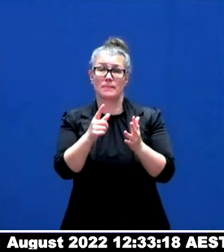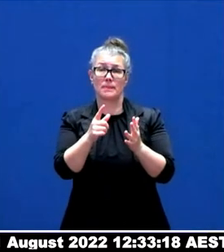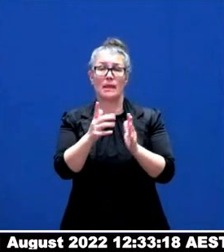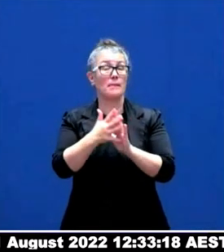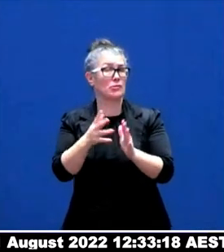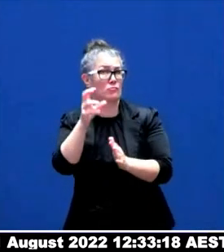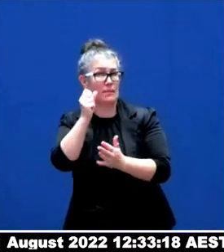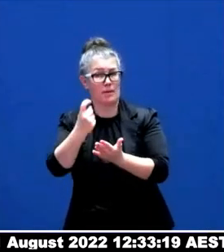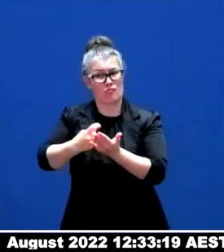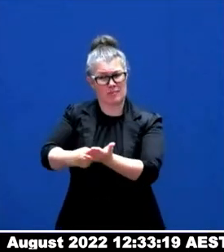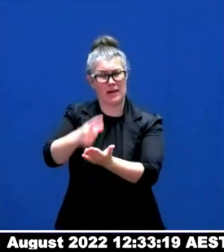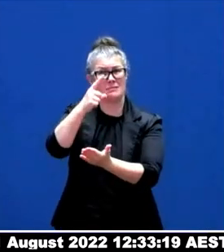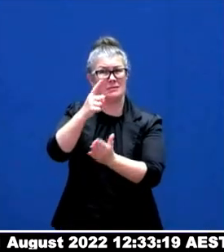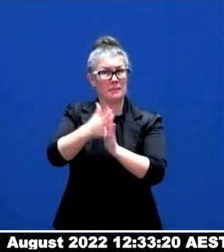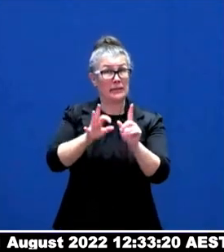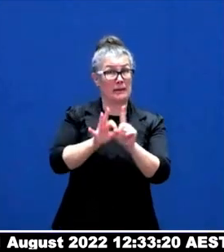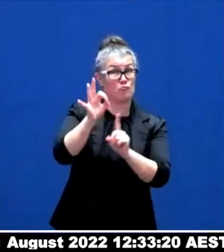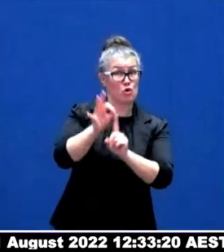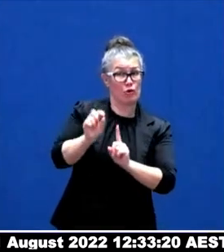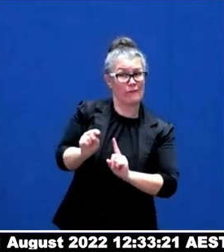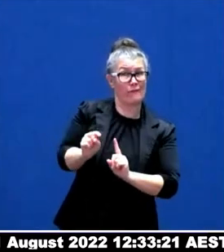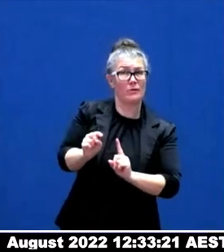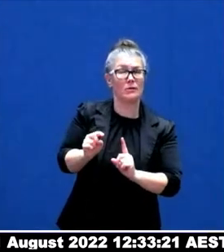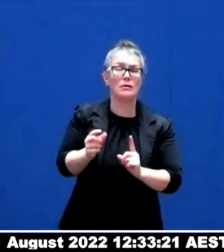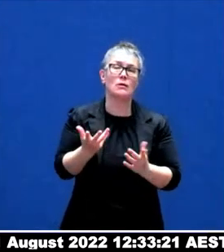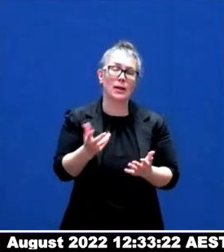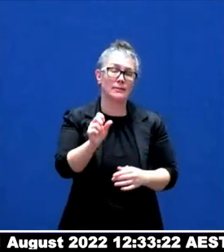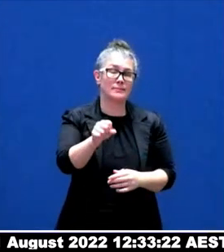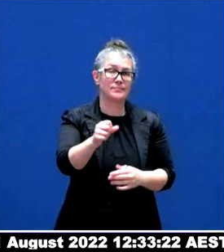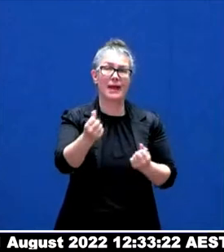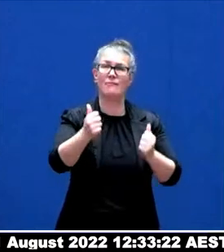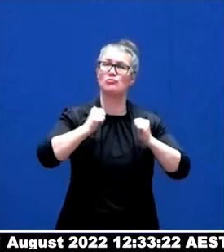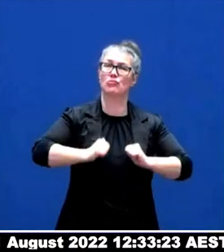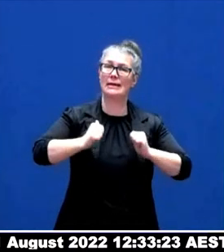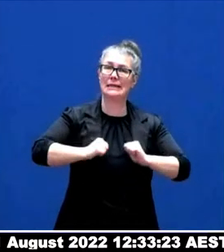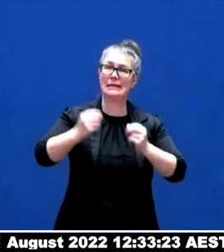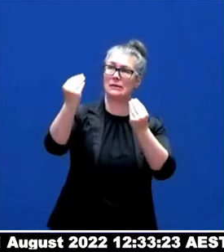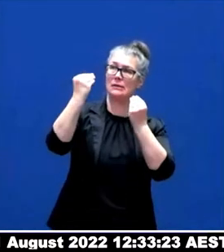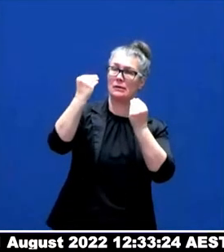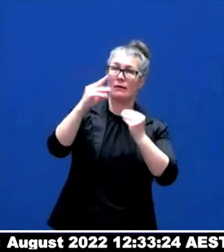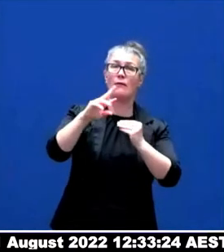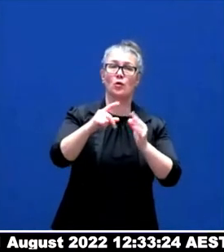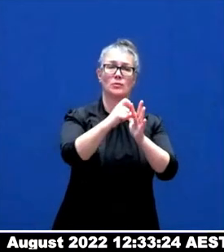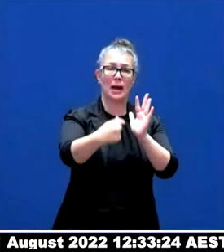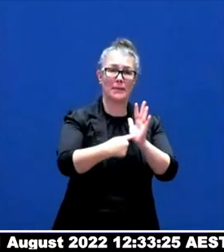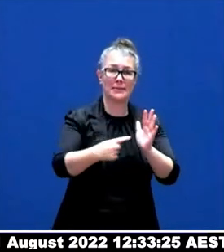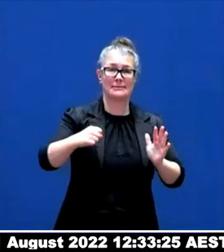could do better? ZOE DENDLE: So there is training for Departmental Housing staff in